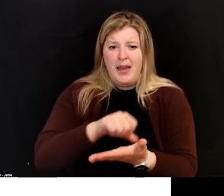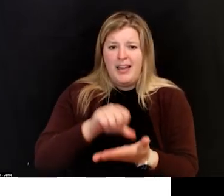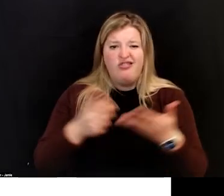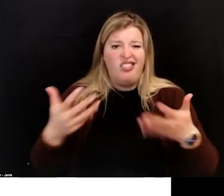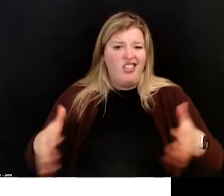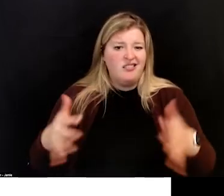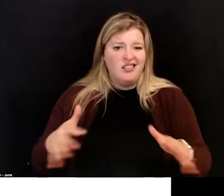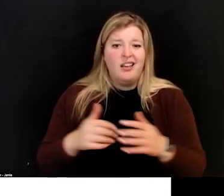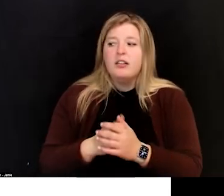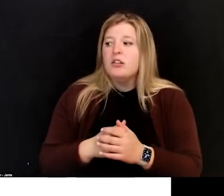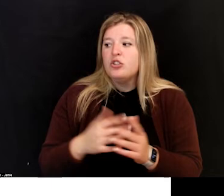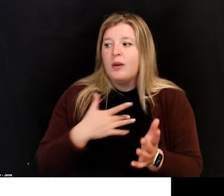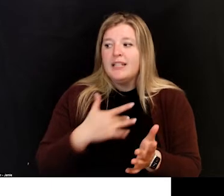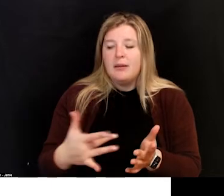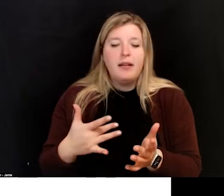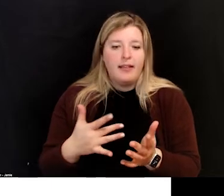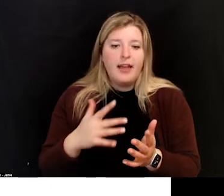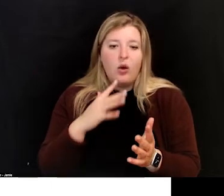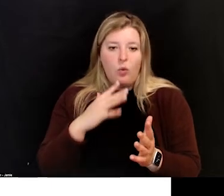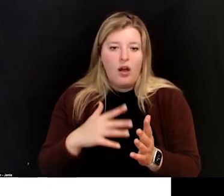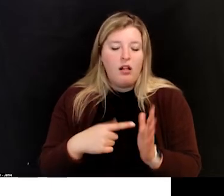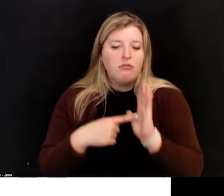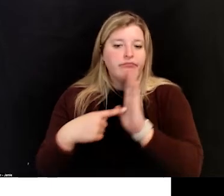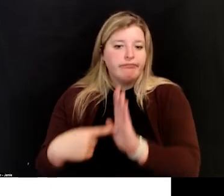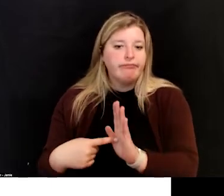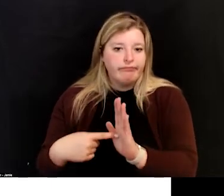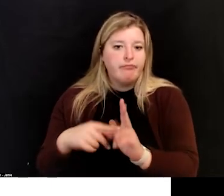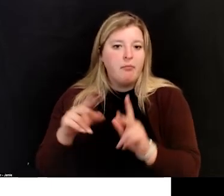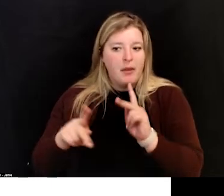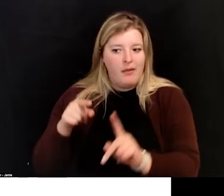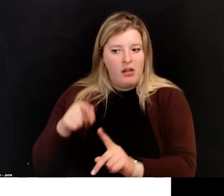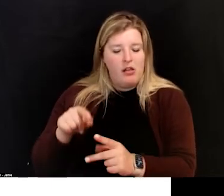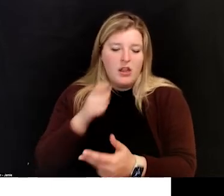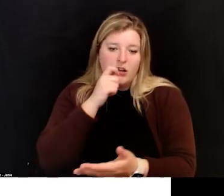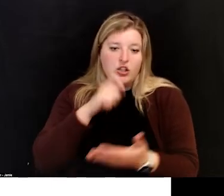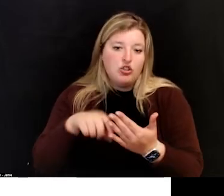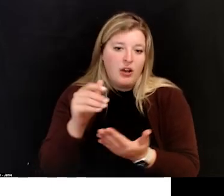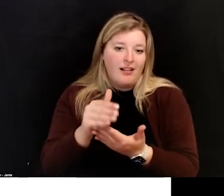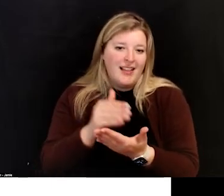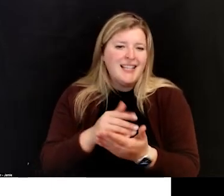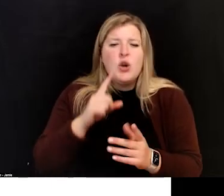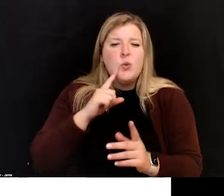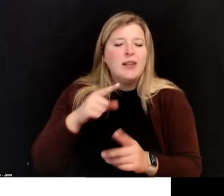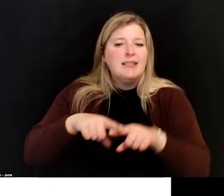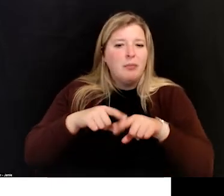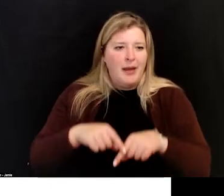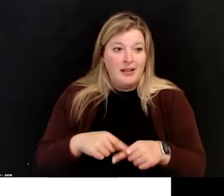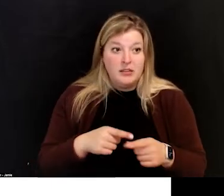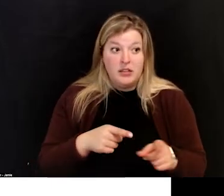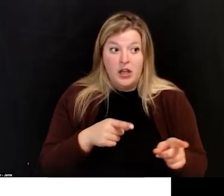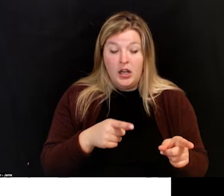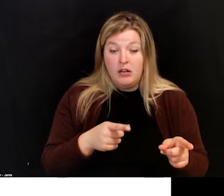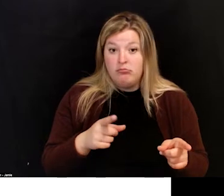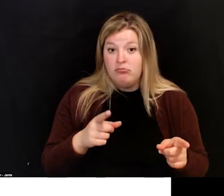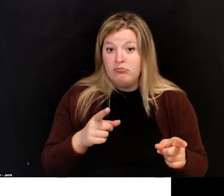And again, it depends a little bit on which goal you have. And if you have a particular goal,